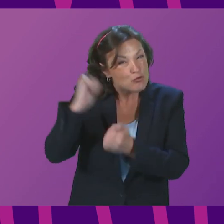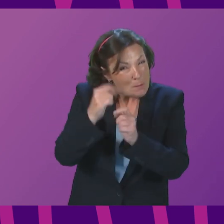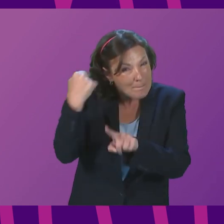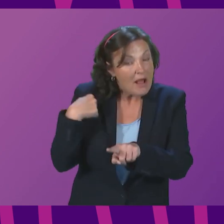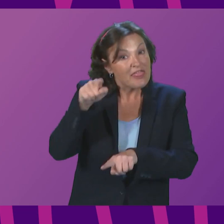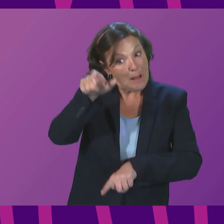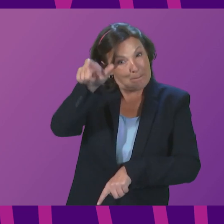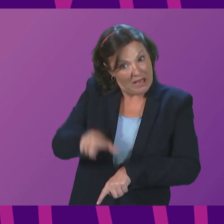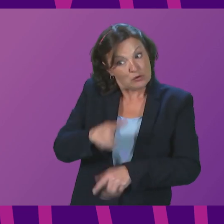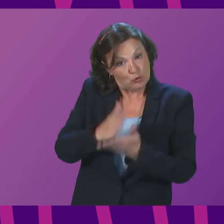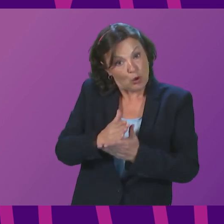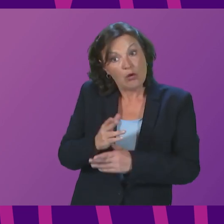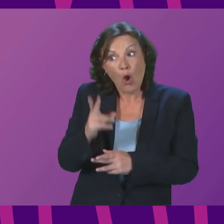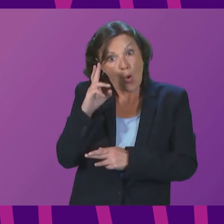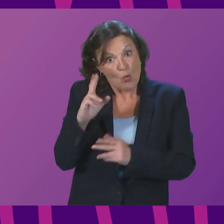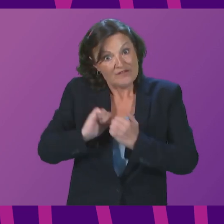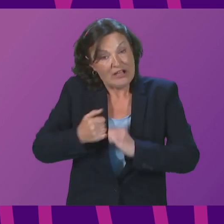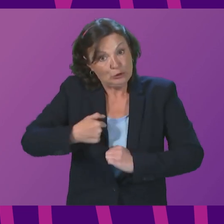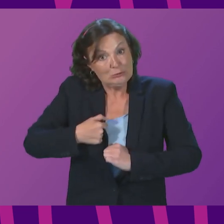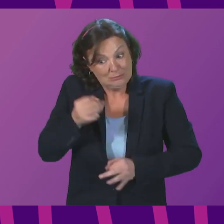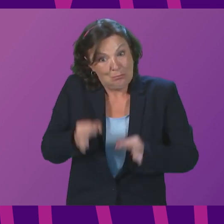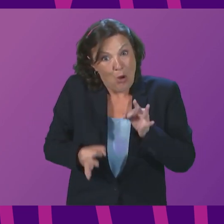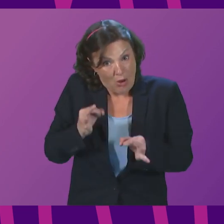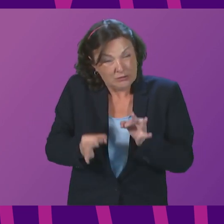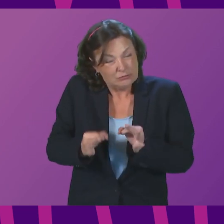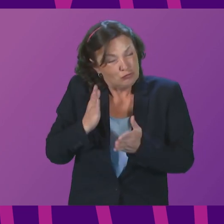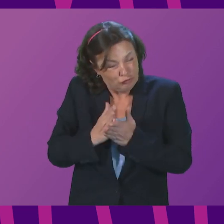who was closer to me in politics than anybody else had been.